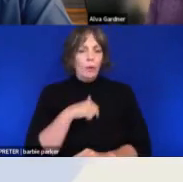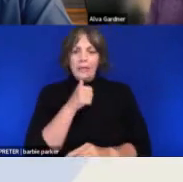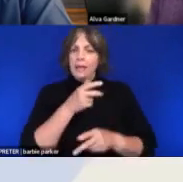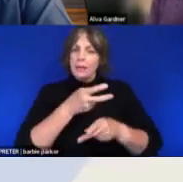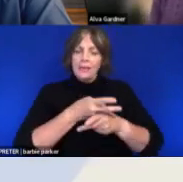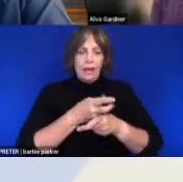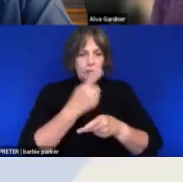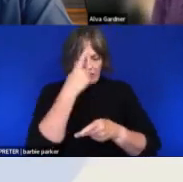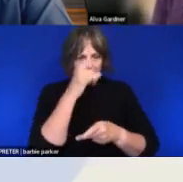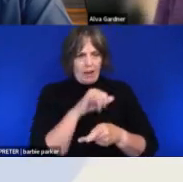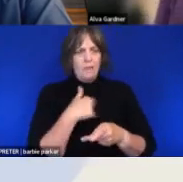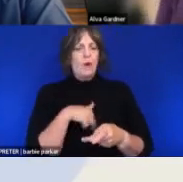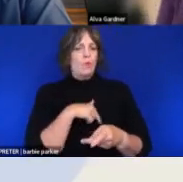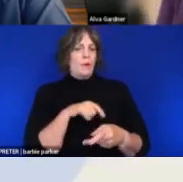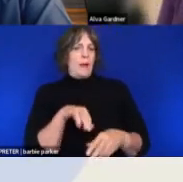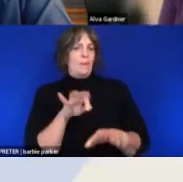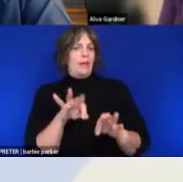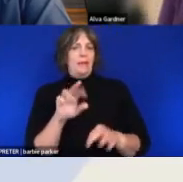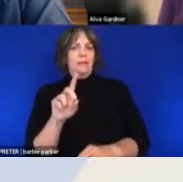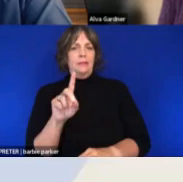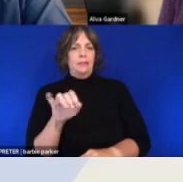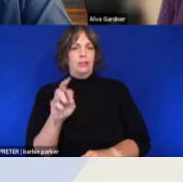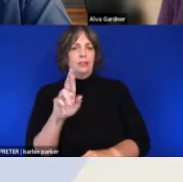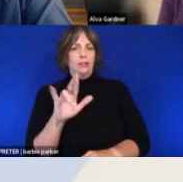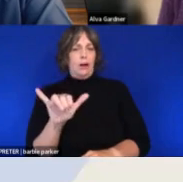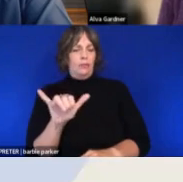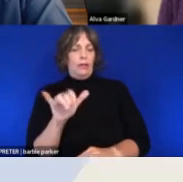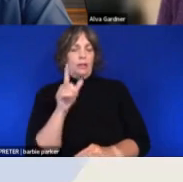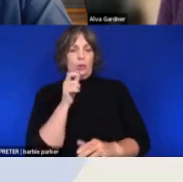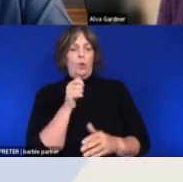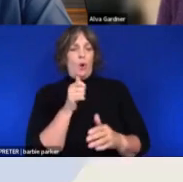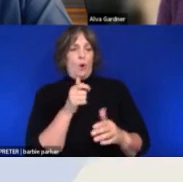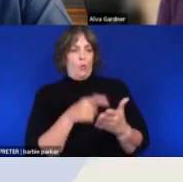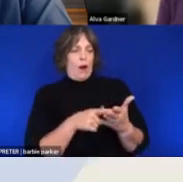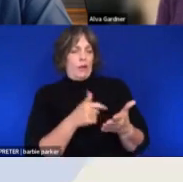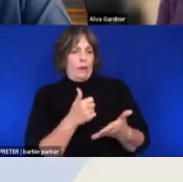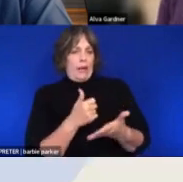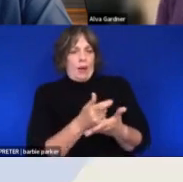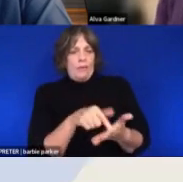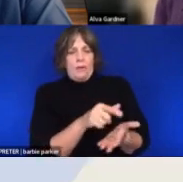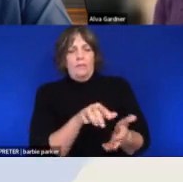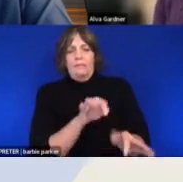we do to help help the person through it? So we need to learn what's working as well. It's what's not working for the